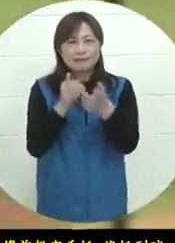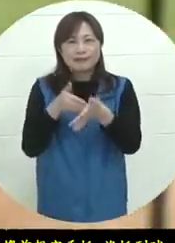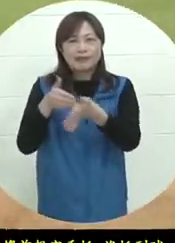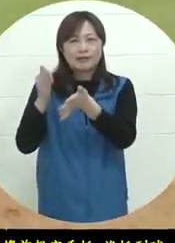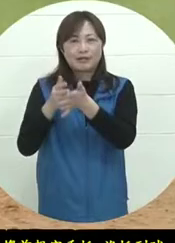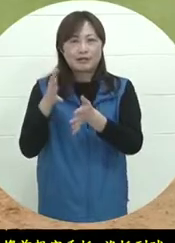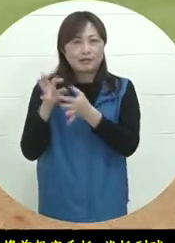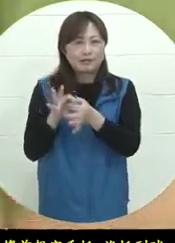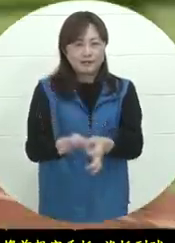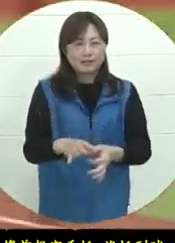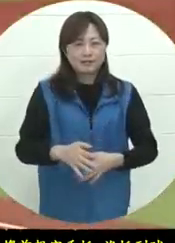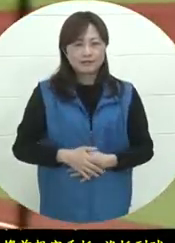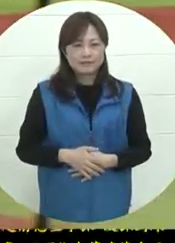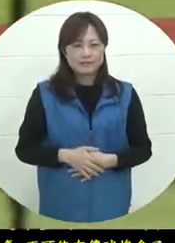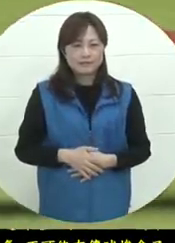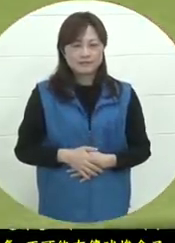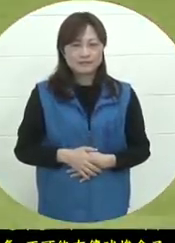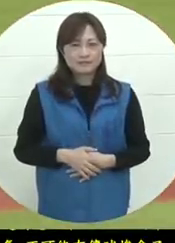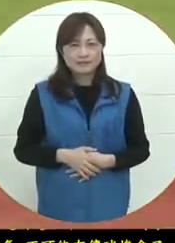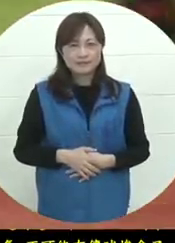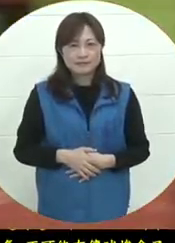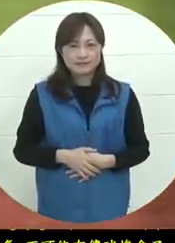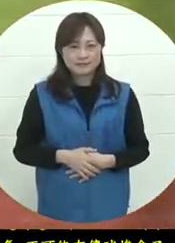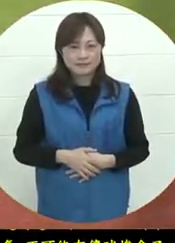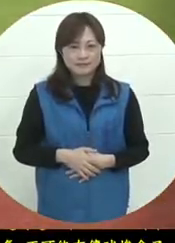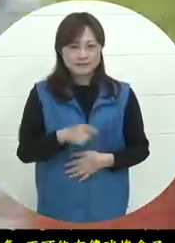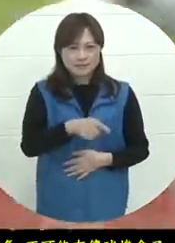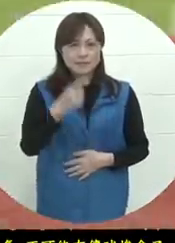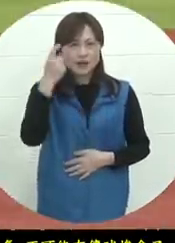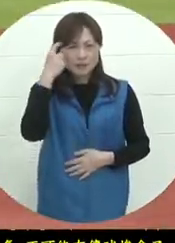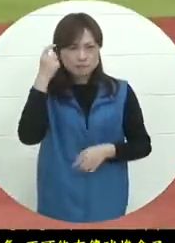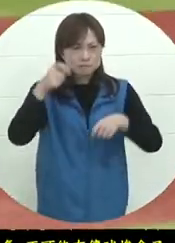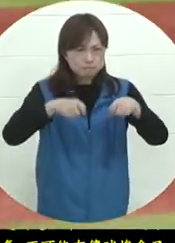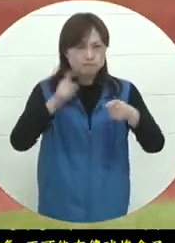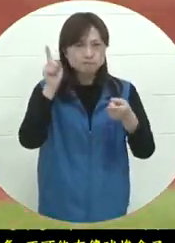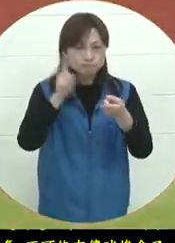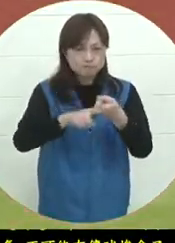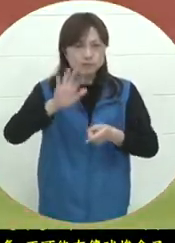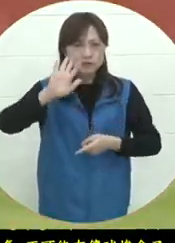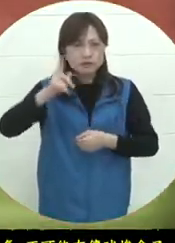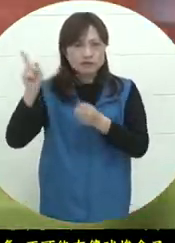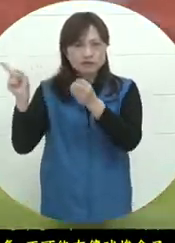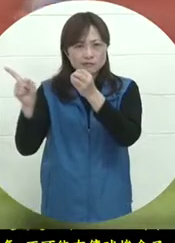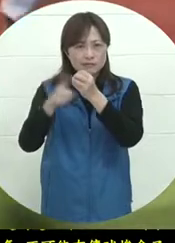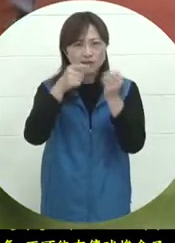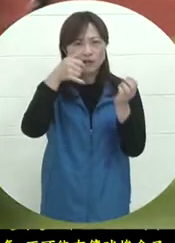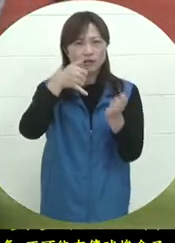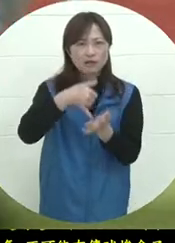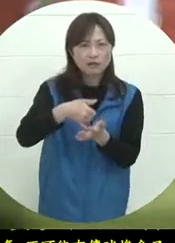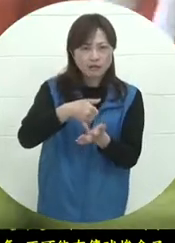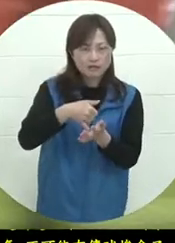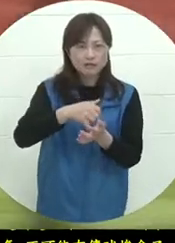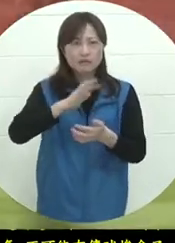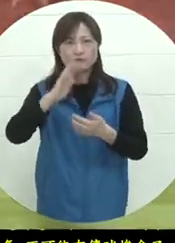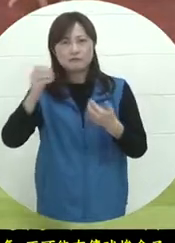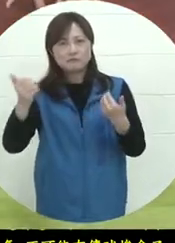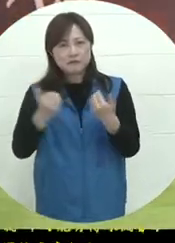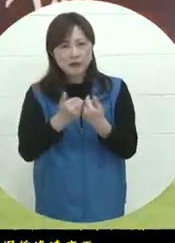The idea of handling this ball in front of the ball area is not wrong, but it is difficult to play such a weak ball